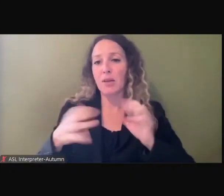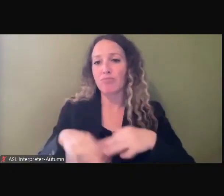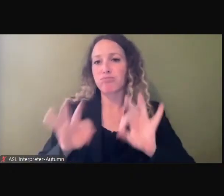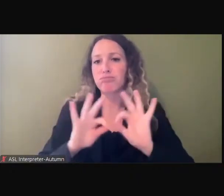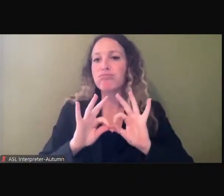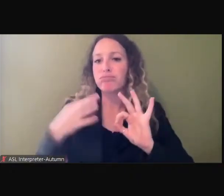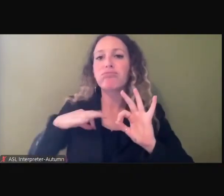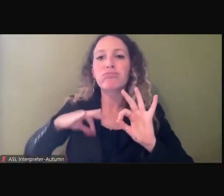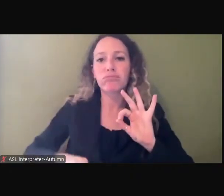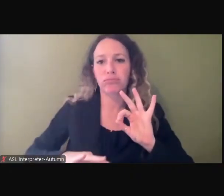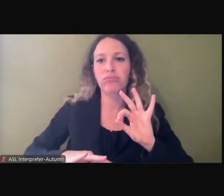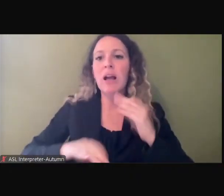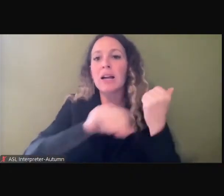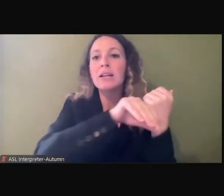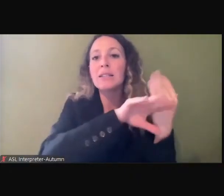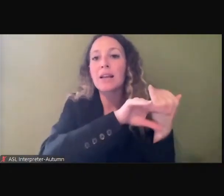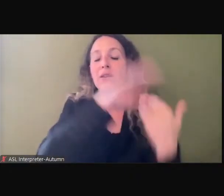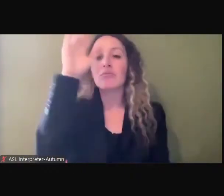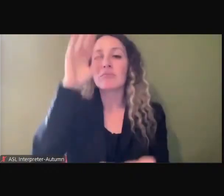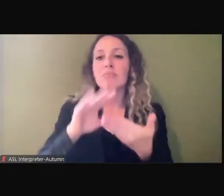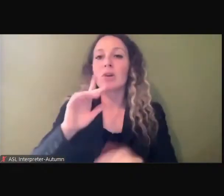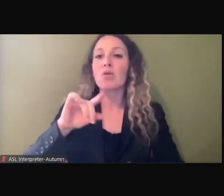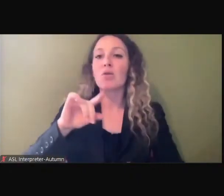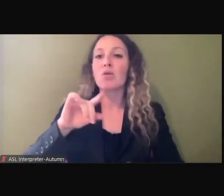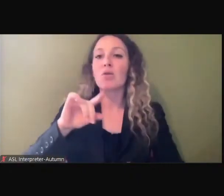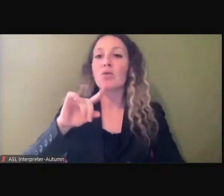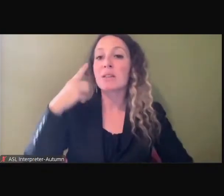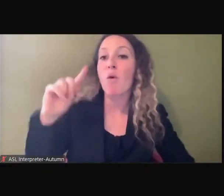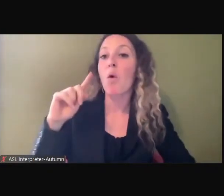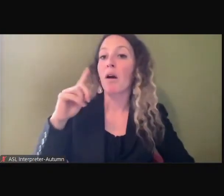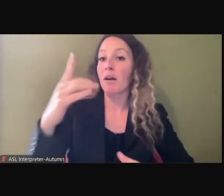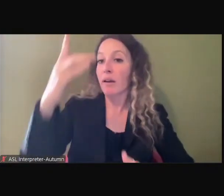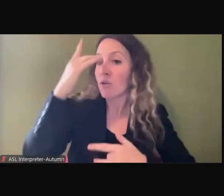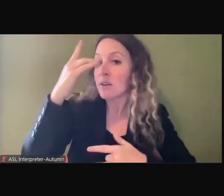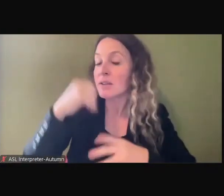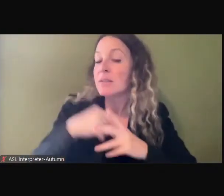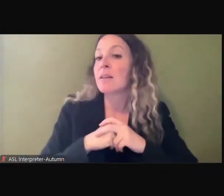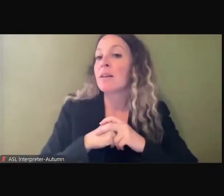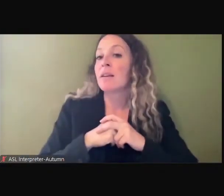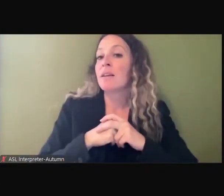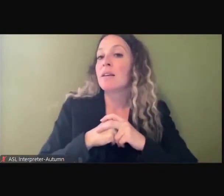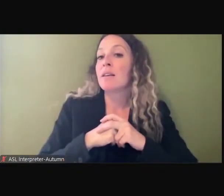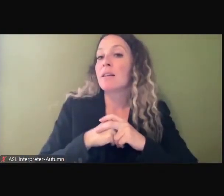Telehealth reduces the risk of exposure to illnesses, which is especially crucial for